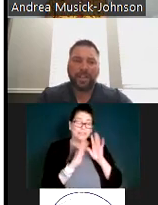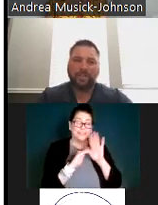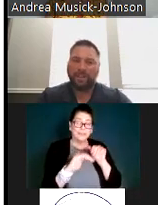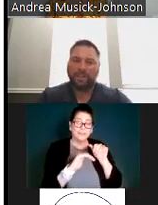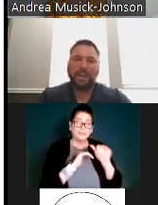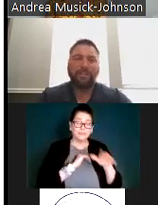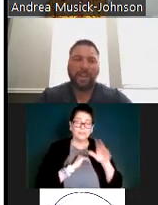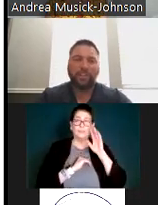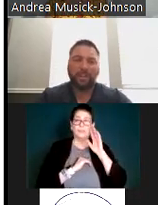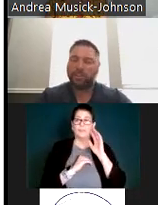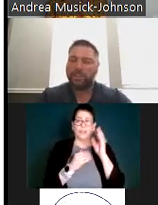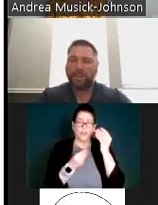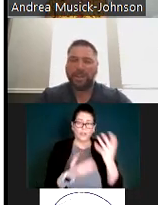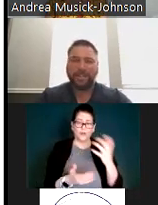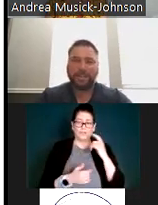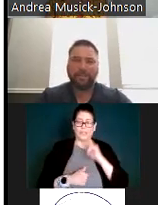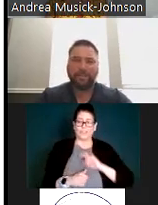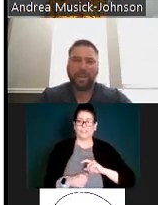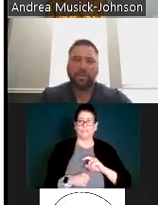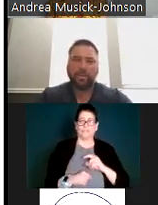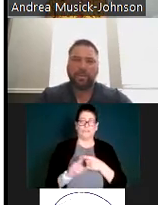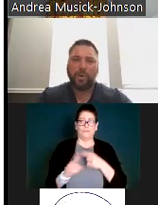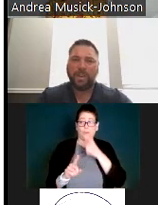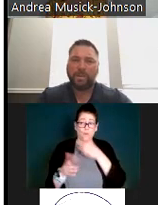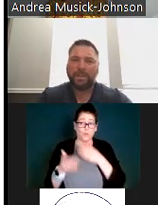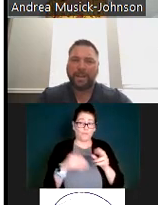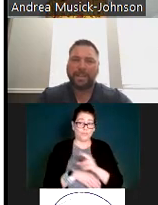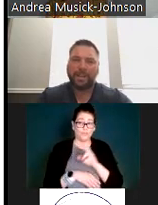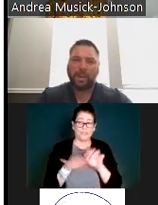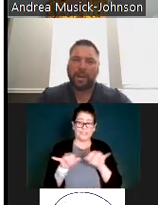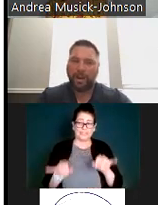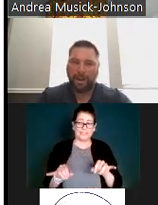via VINE if the jail is using the VINE system. Through phone, email, text, TTY, or an app.